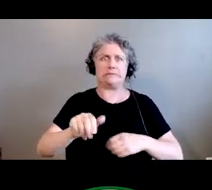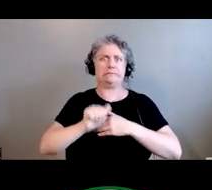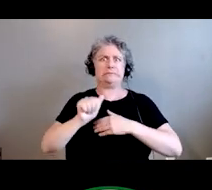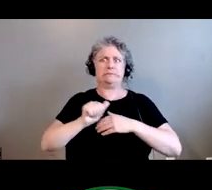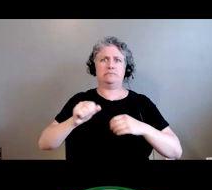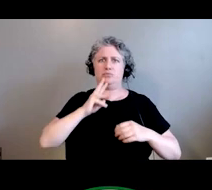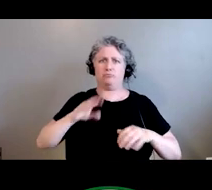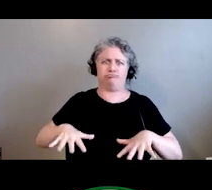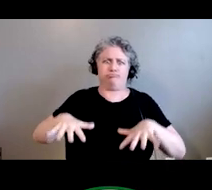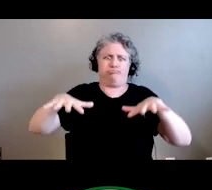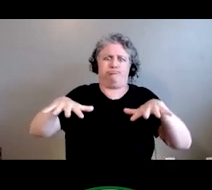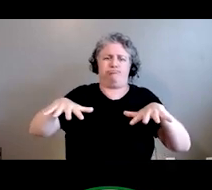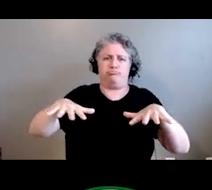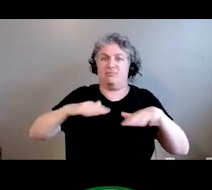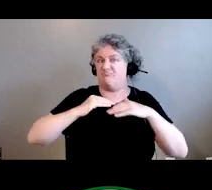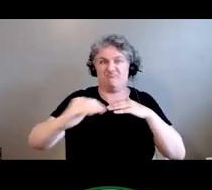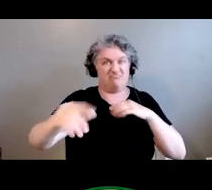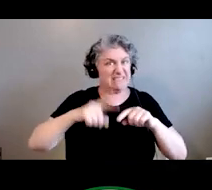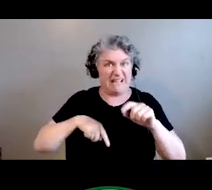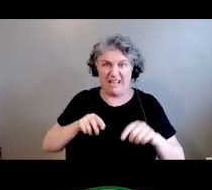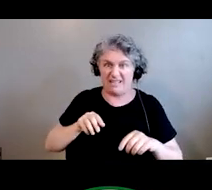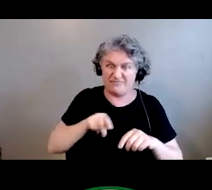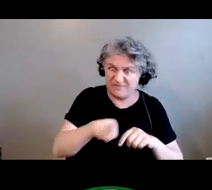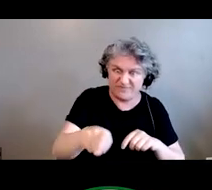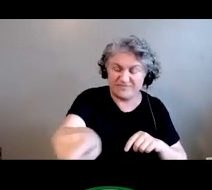online information that can be accessed in all formats.